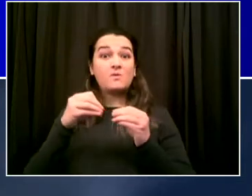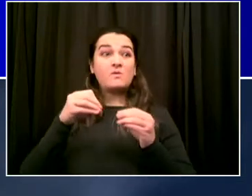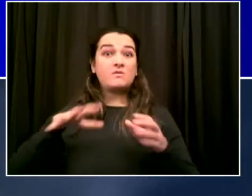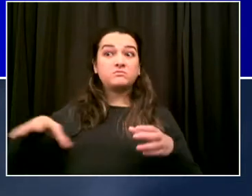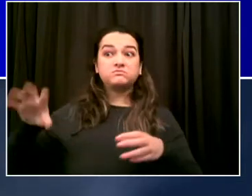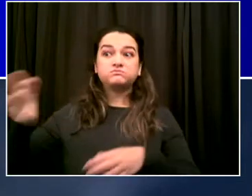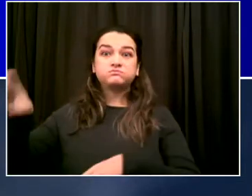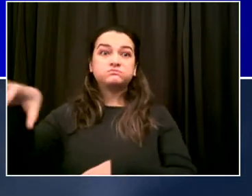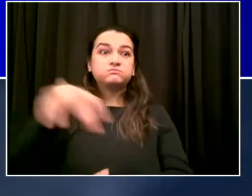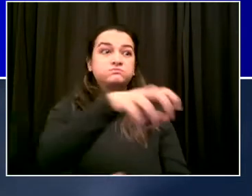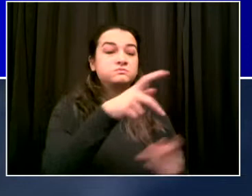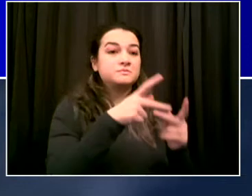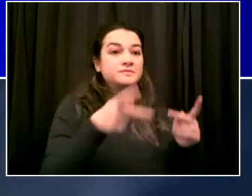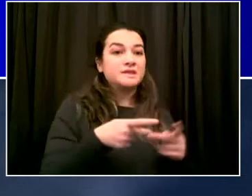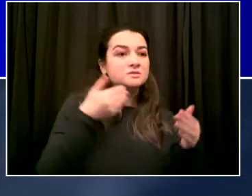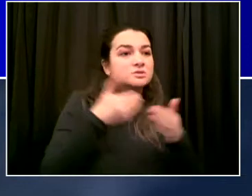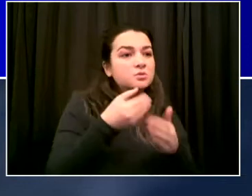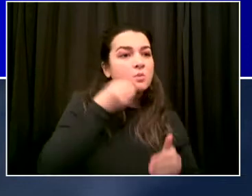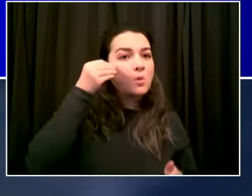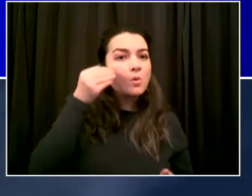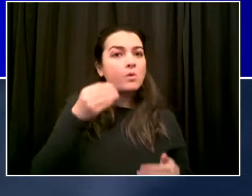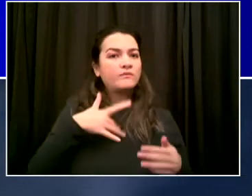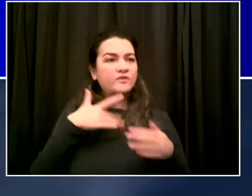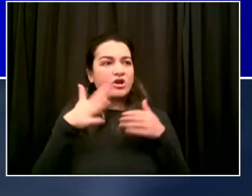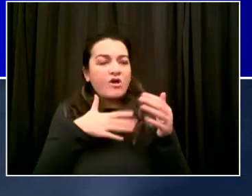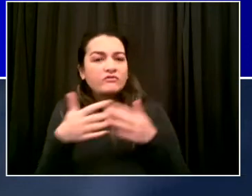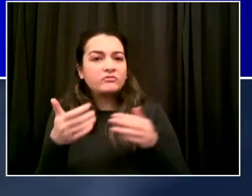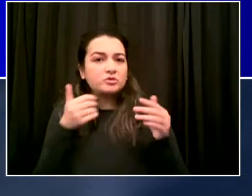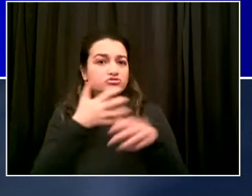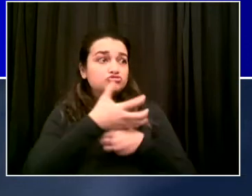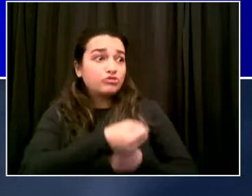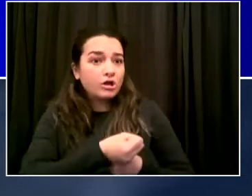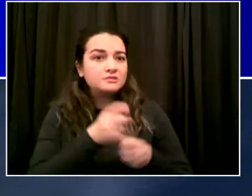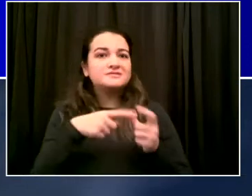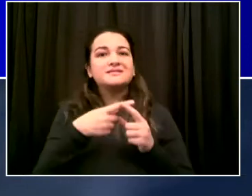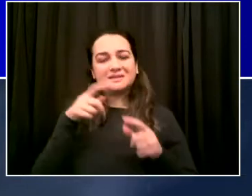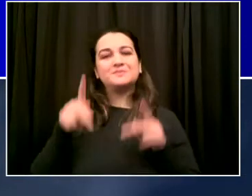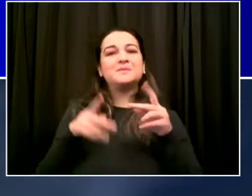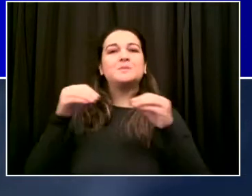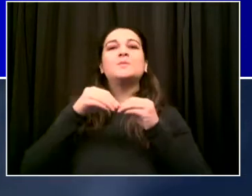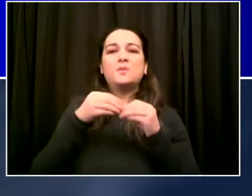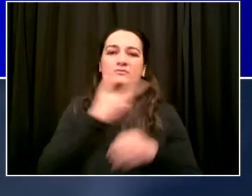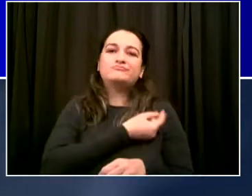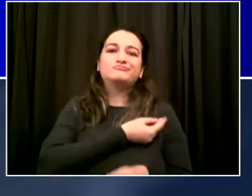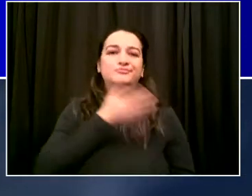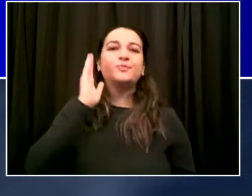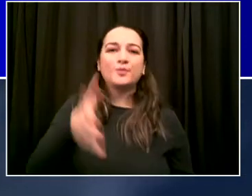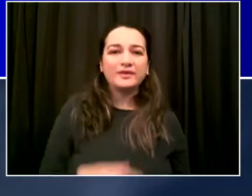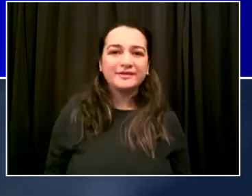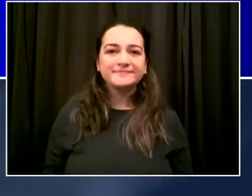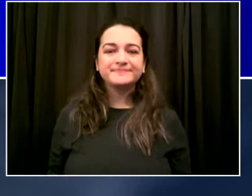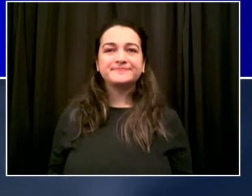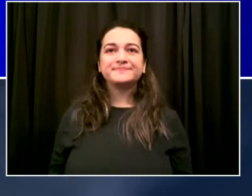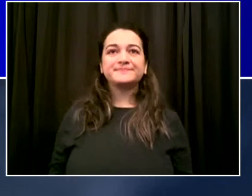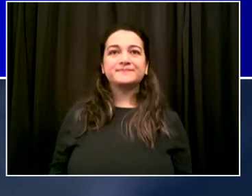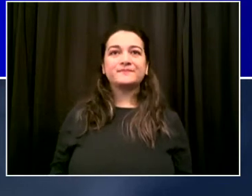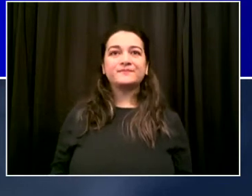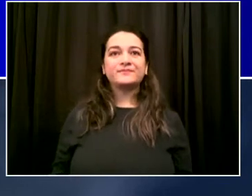ISSUSUS EBBT UTHOSE ISSUES WOULD GET MITIGATED AS MORE AND MORE LOCAL PEOPLE ARE INVOLVLVD,E